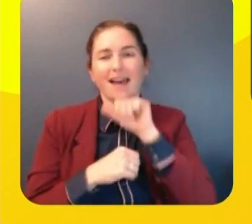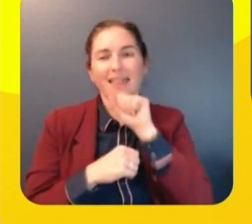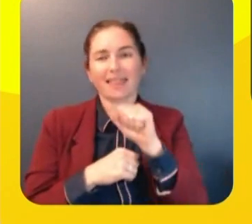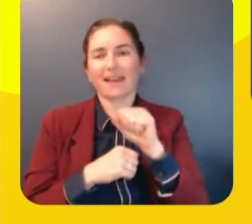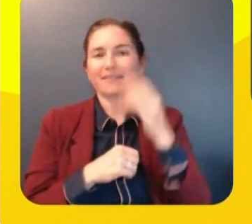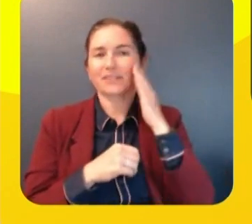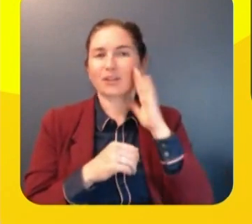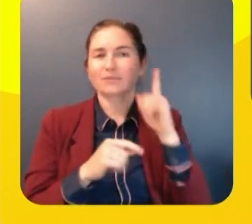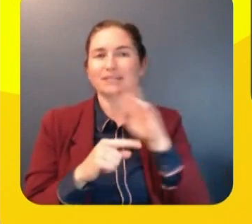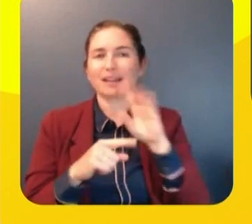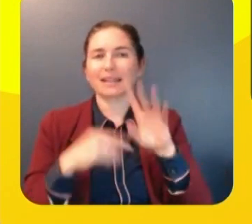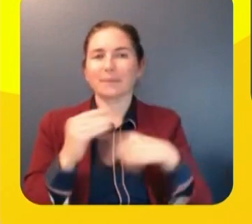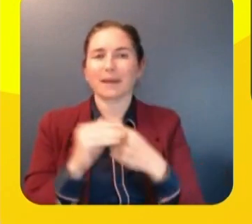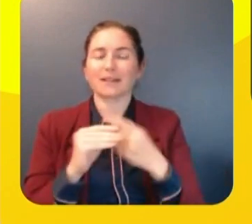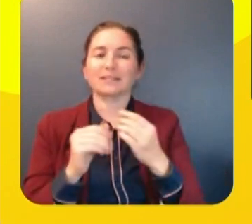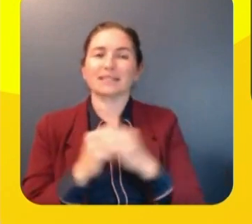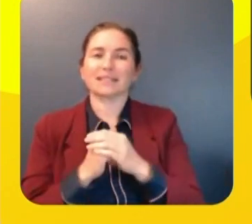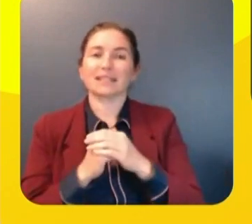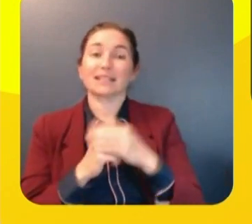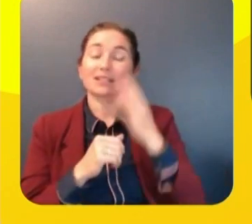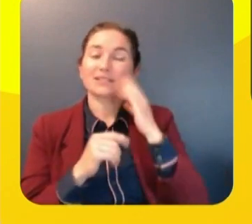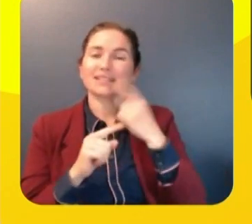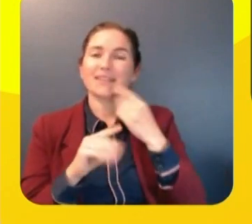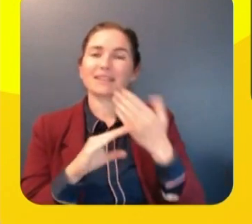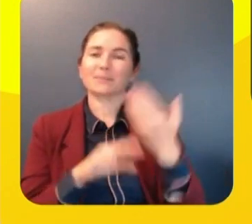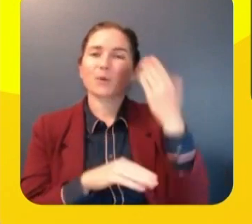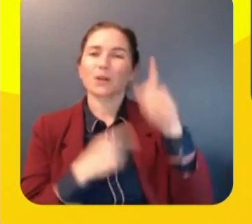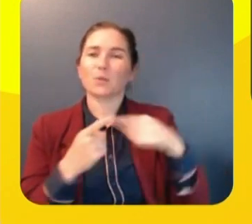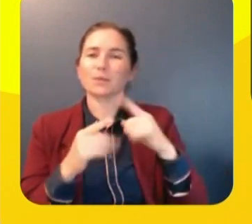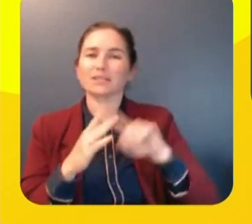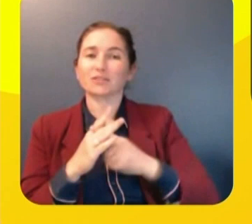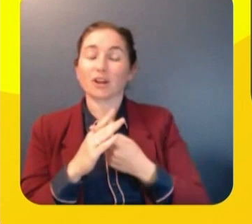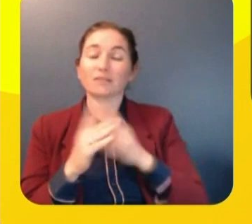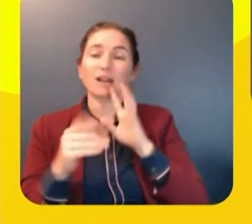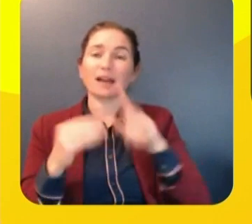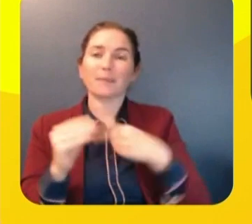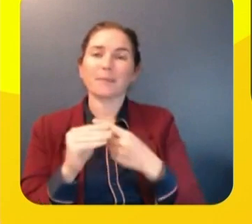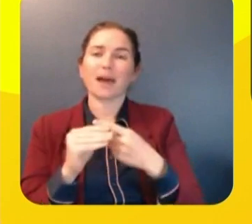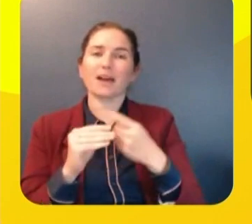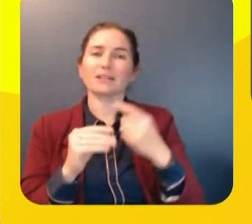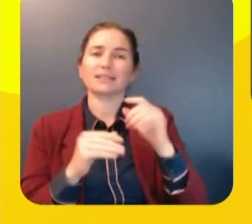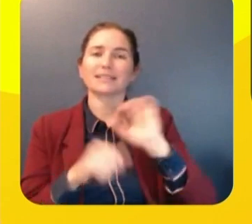Young Lee said this morning when she kicked us off as she was talking about setting business goals